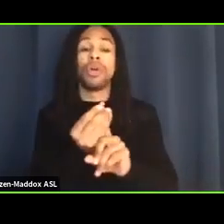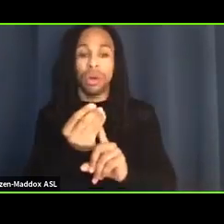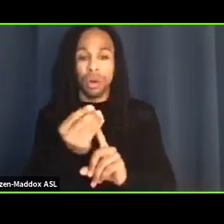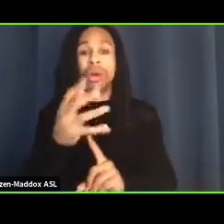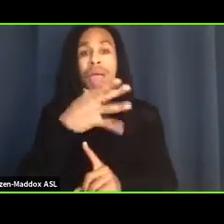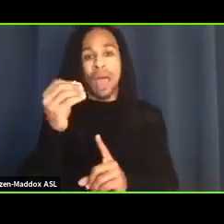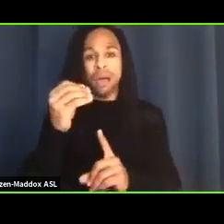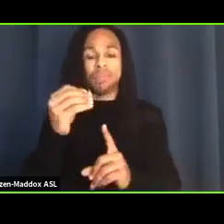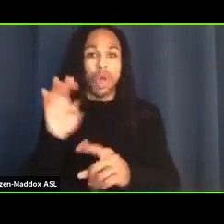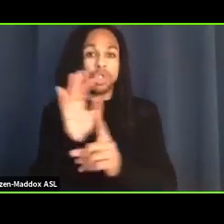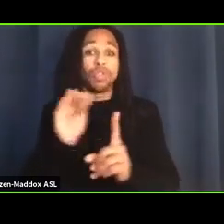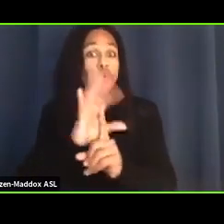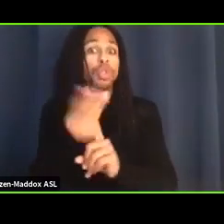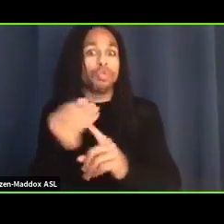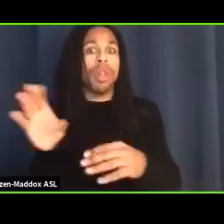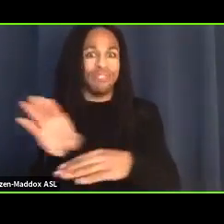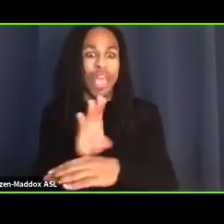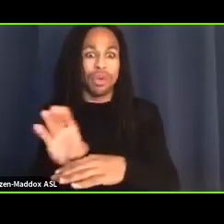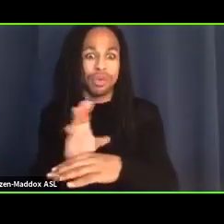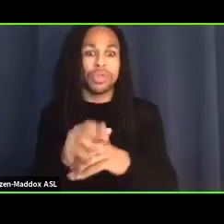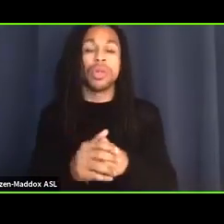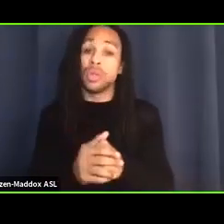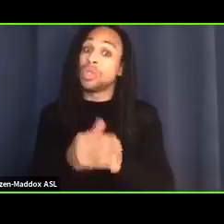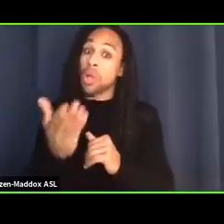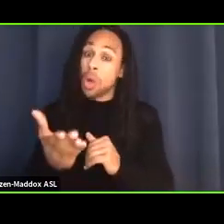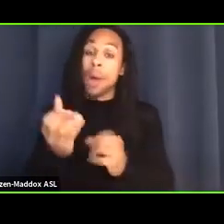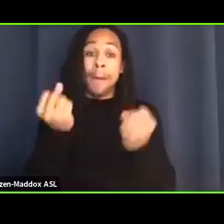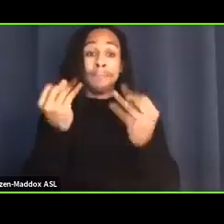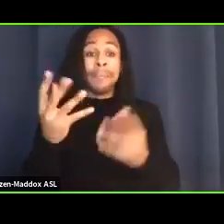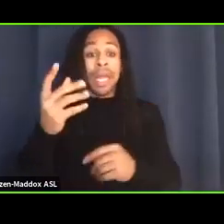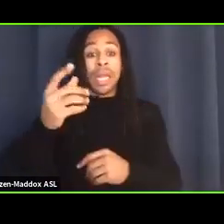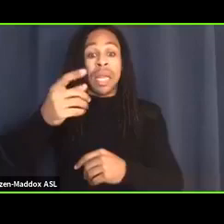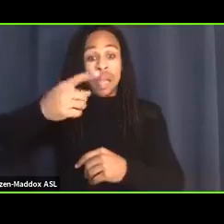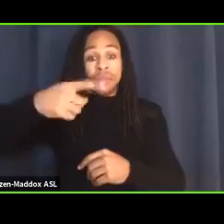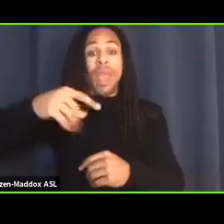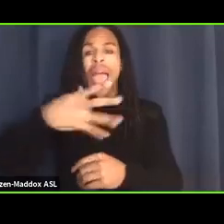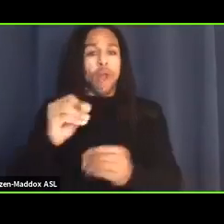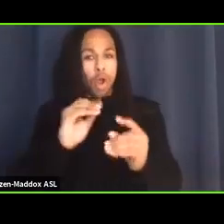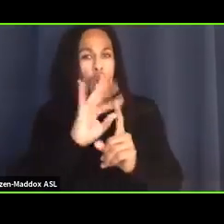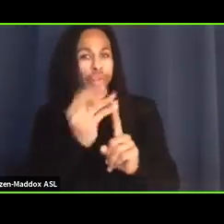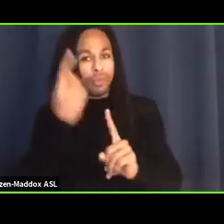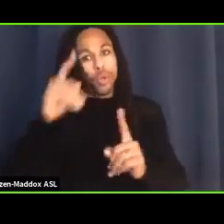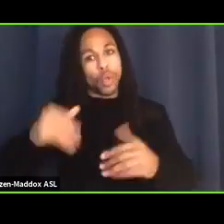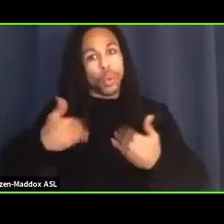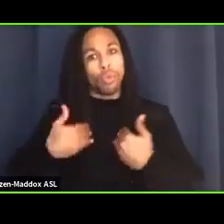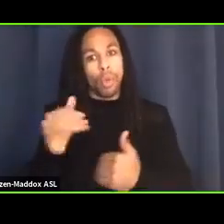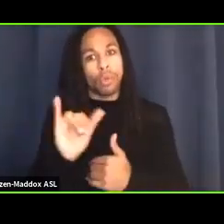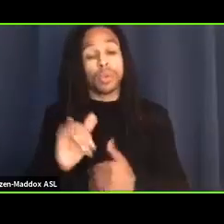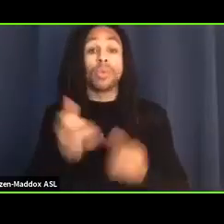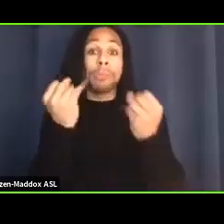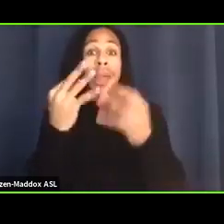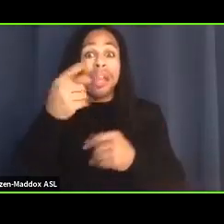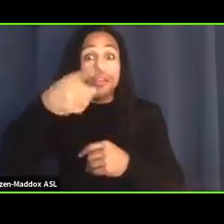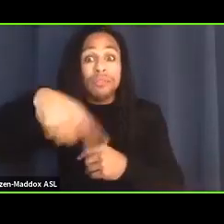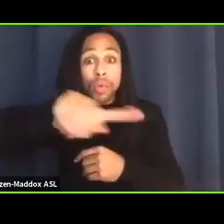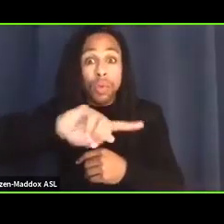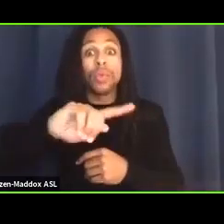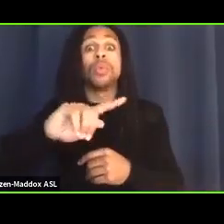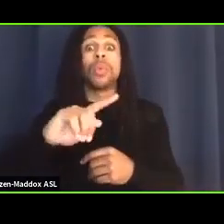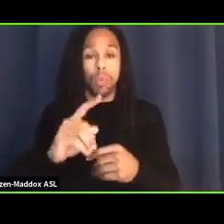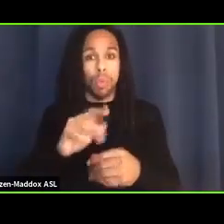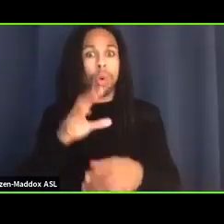budget, of the mayor's budget a couple of weeks ago, the budget was $89.3 billion and